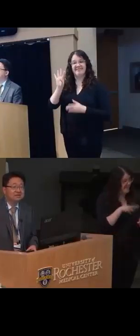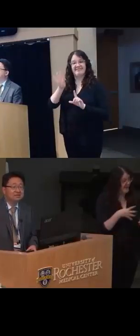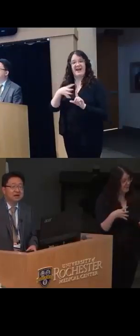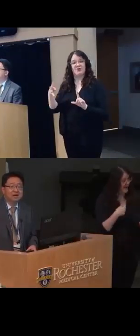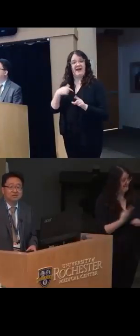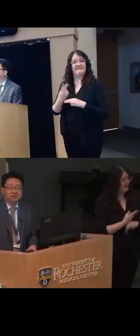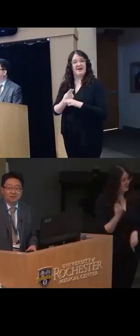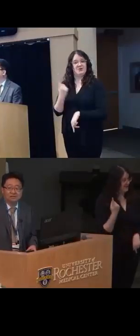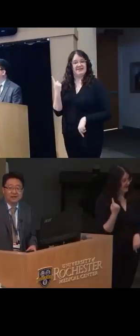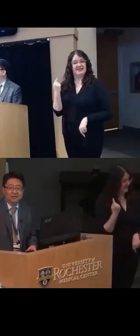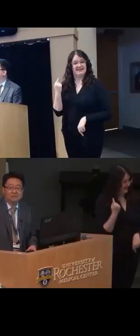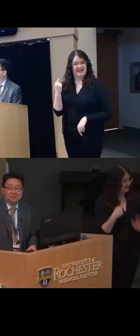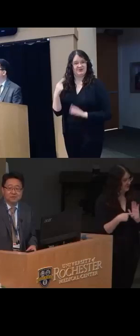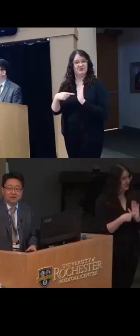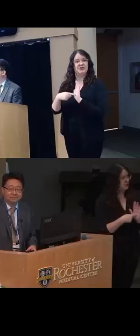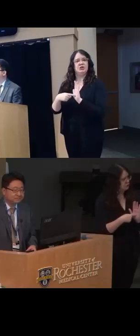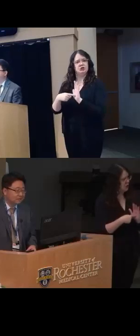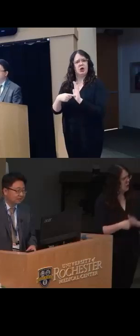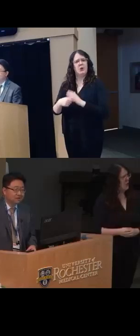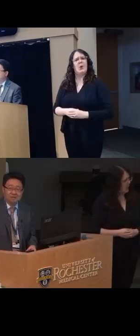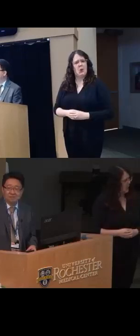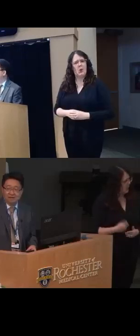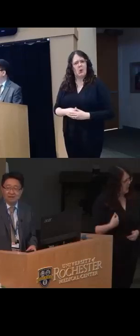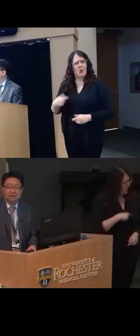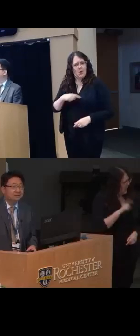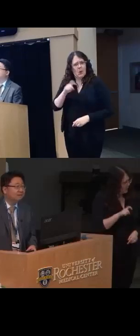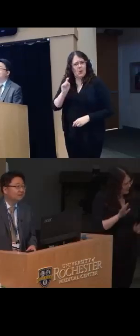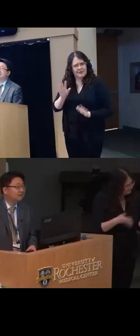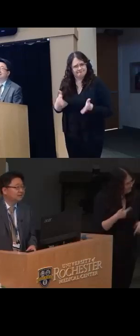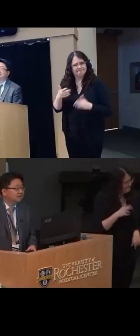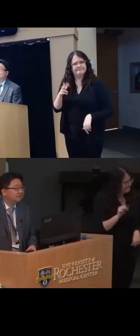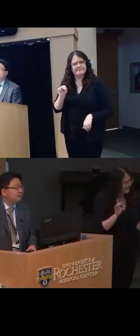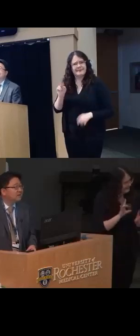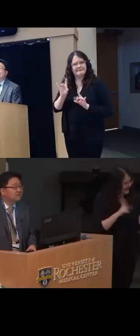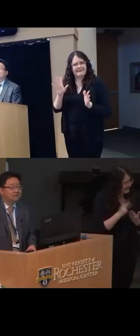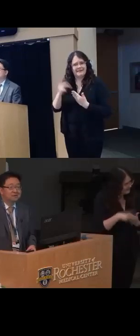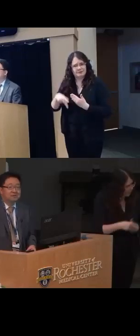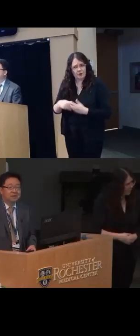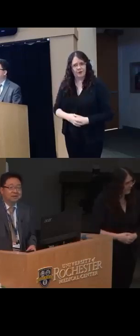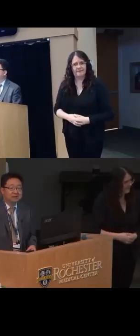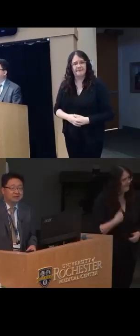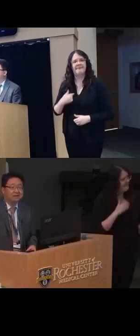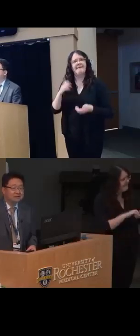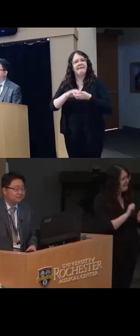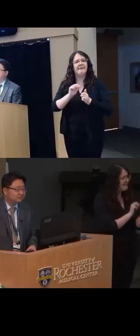year to argue for gun violence program along with the Michael and Jennifer West and Corey Nichols